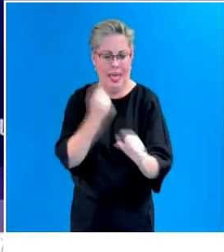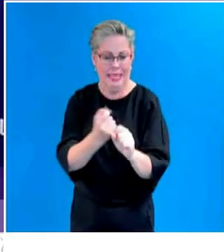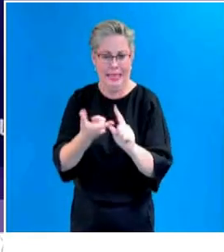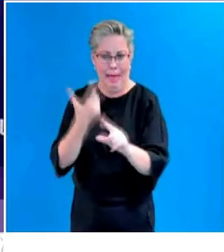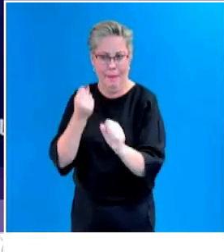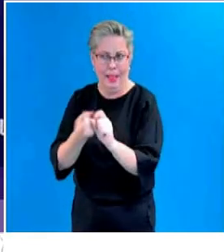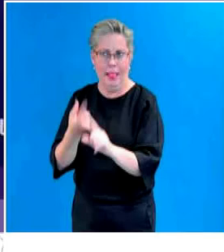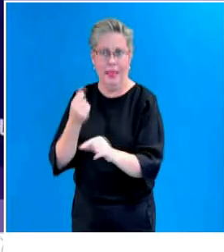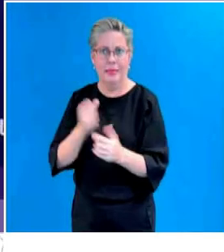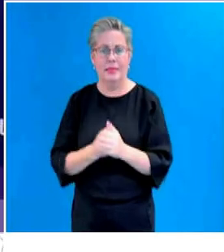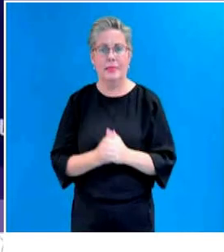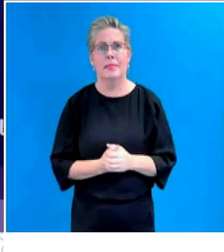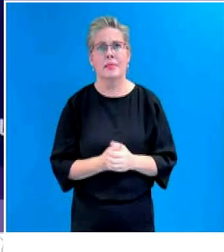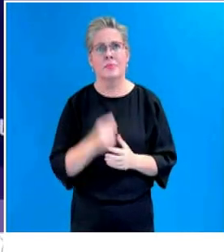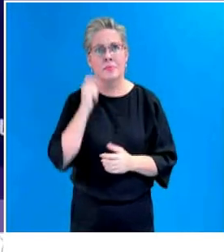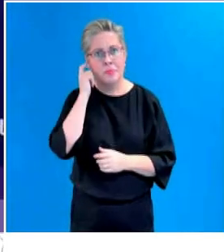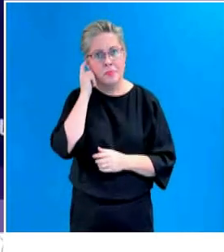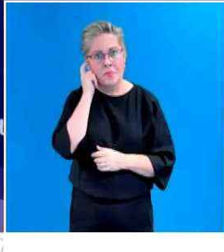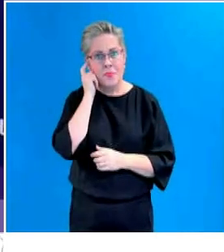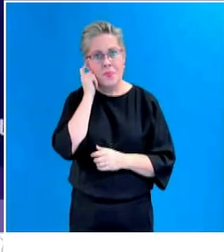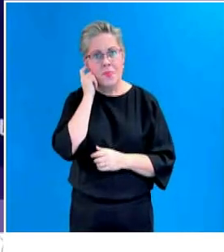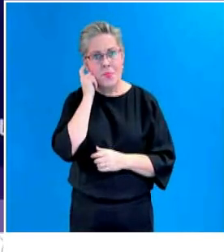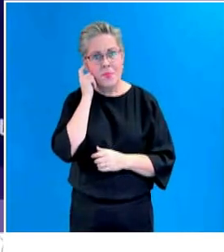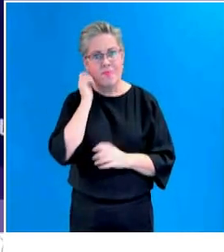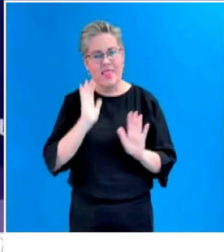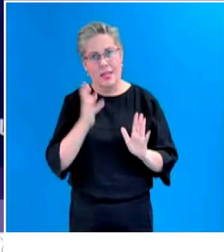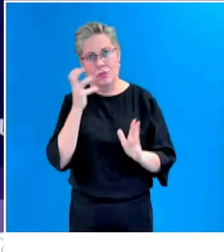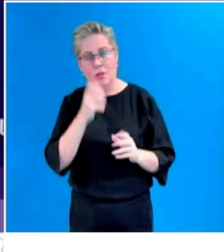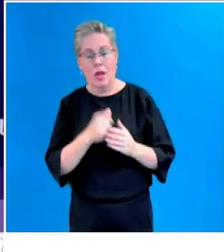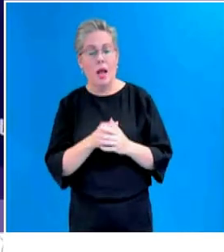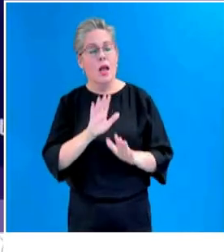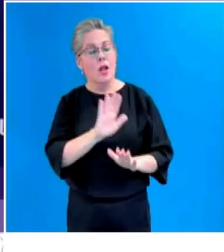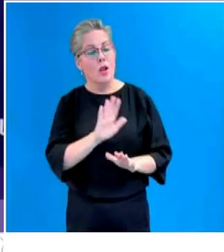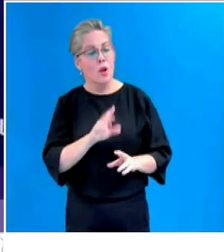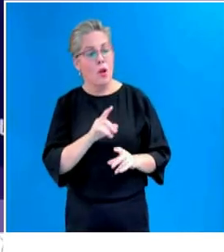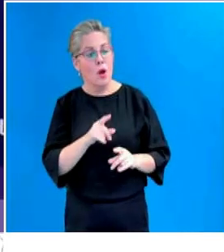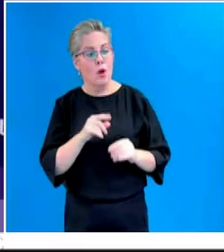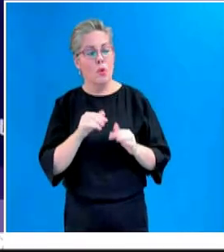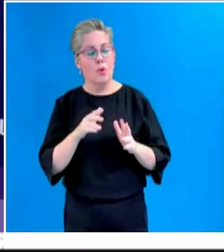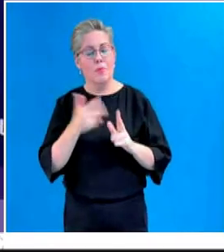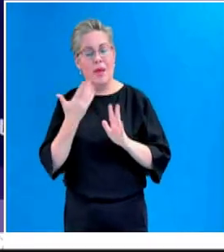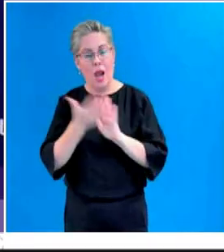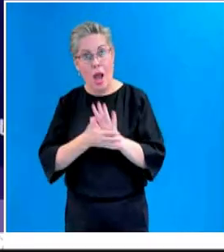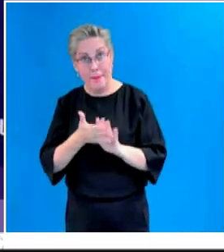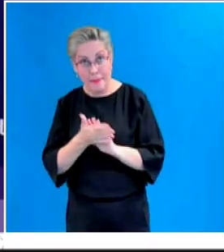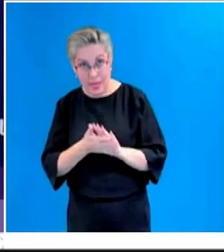I'm just asking whether your answer implies that. I think that's correct. Thank you.